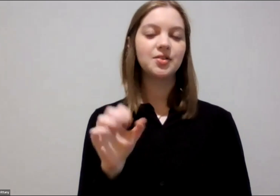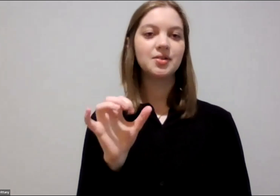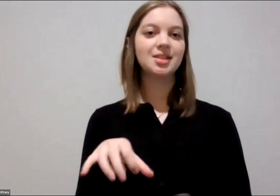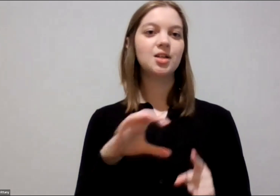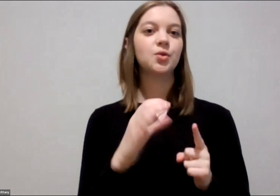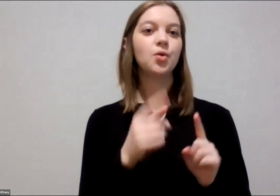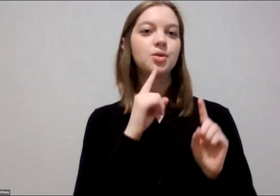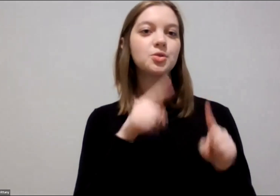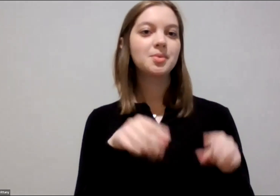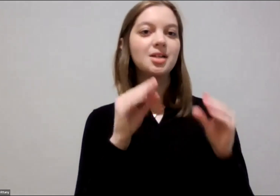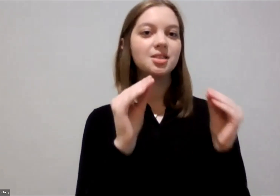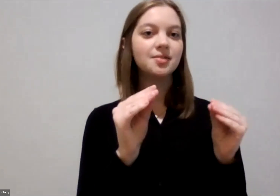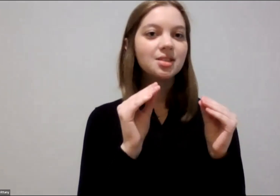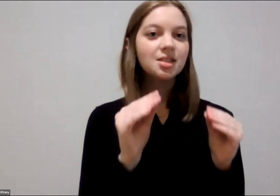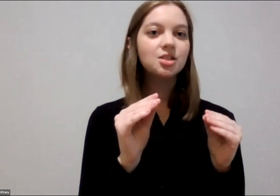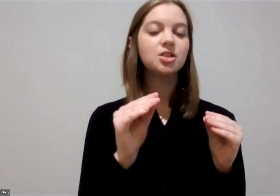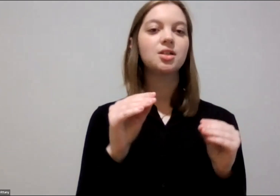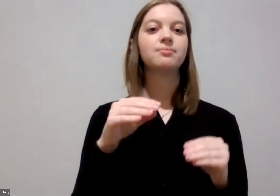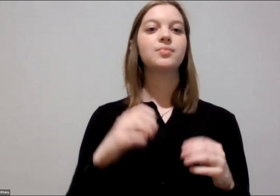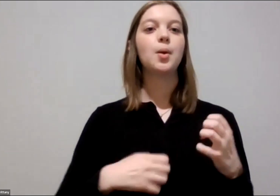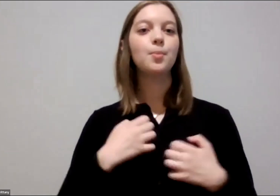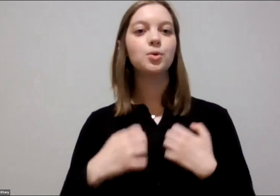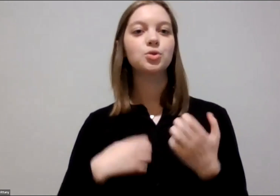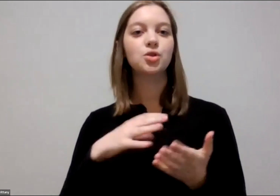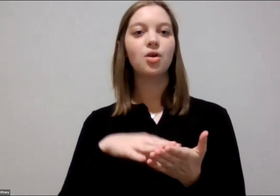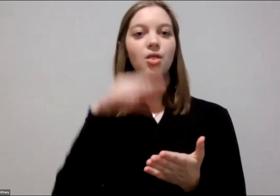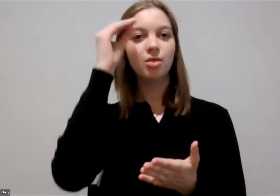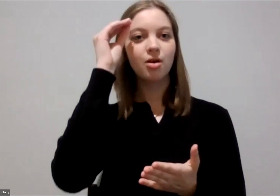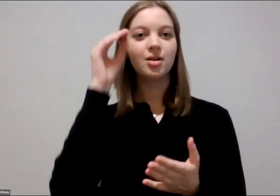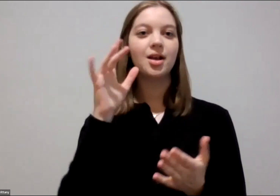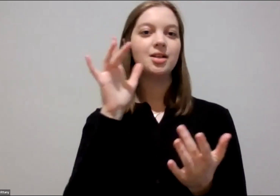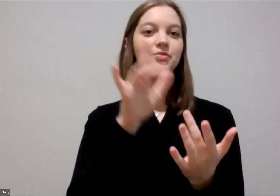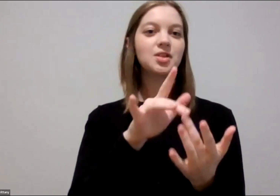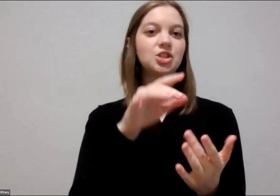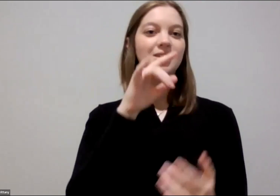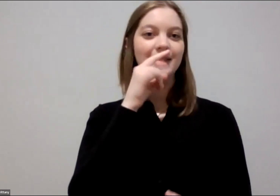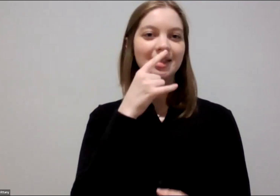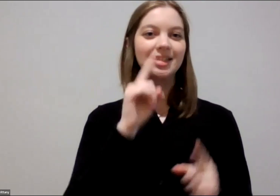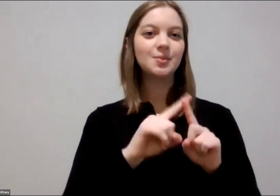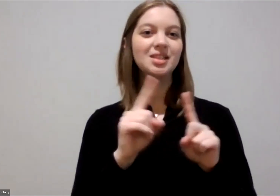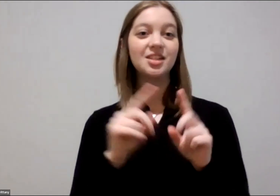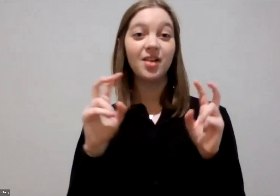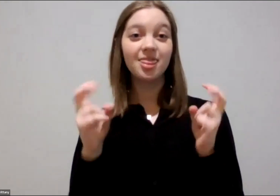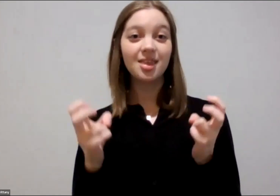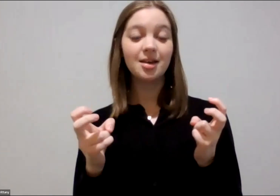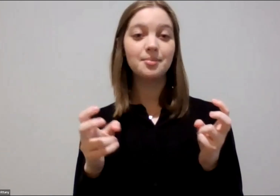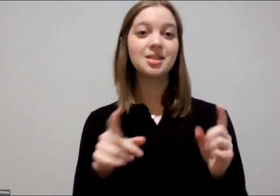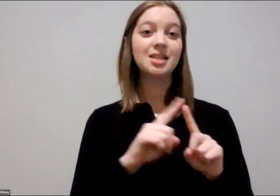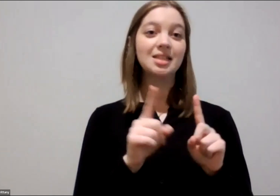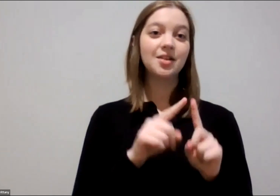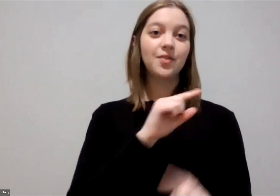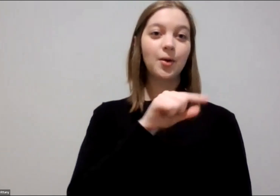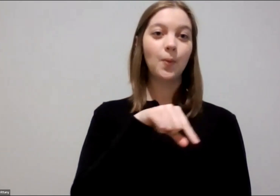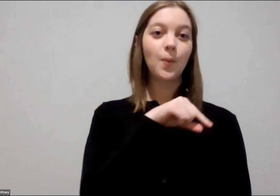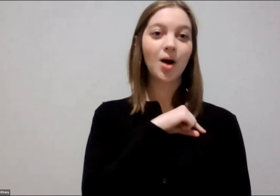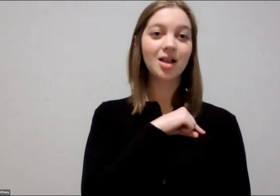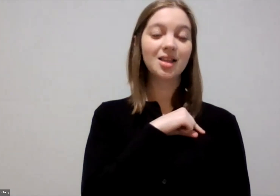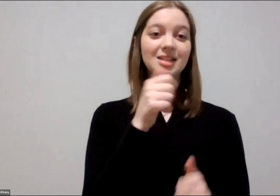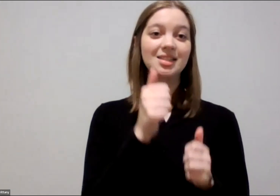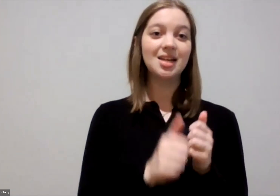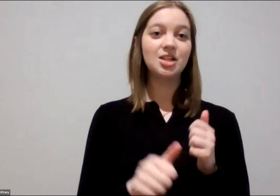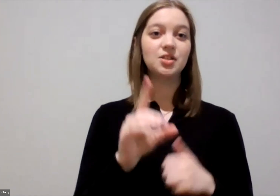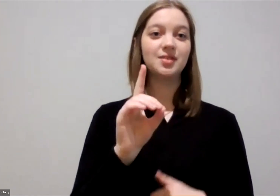It is social, emotional learning and it's reaching these kids with these different themes and these different qualities that that each of these Dc.